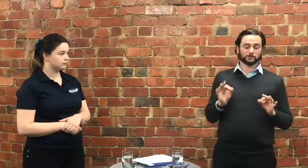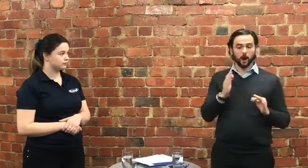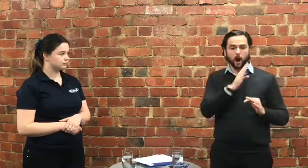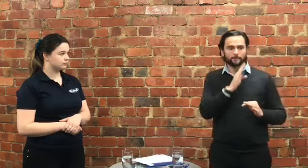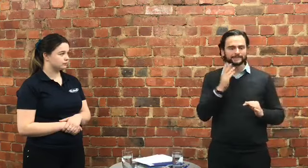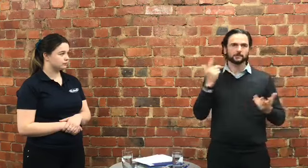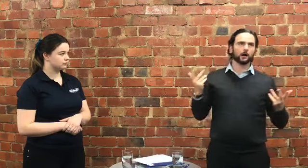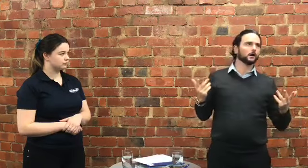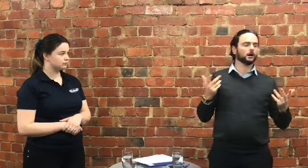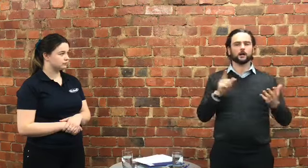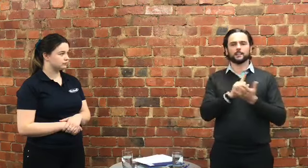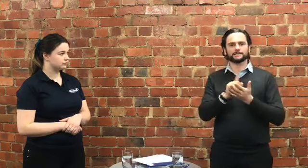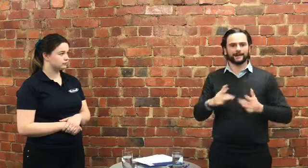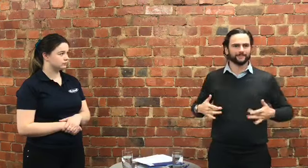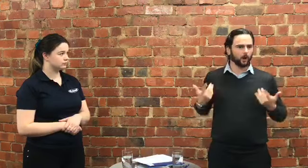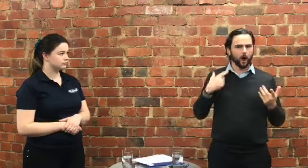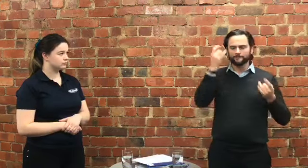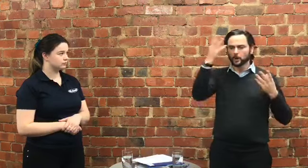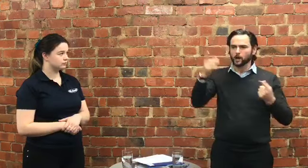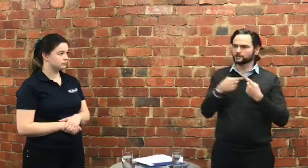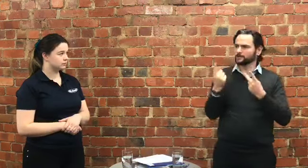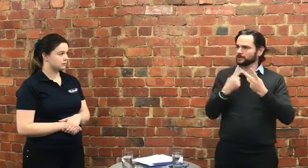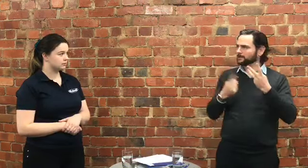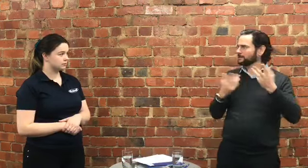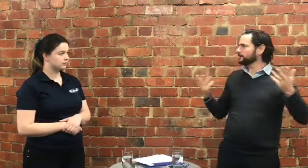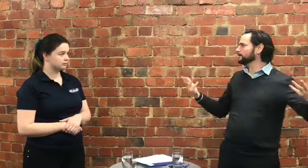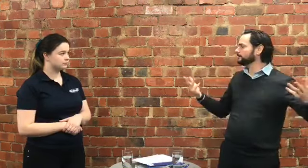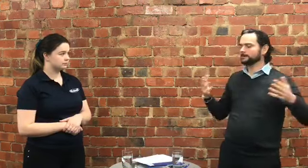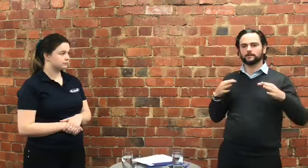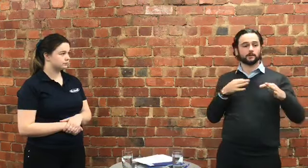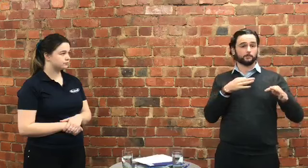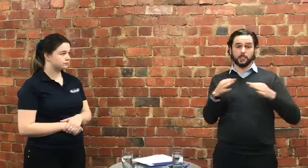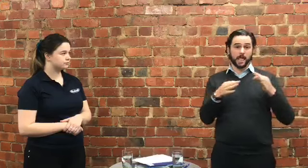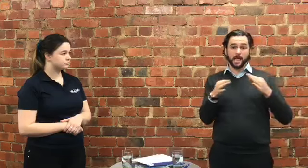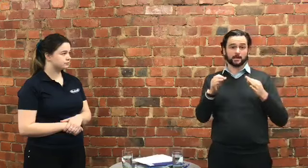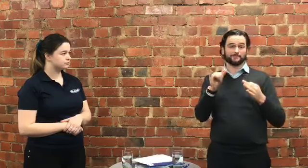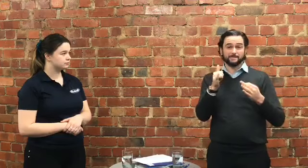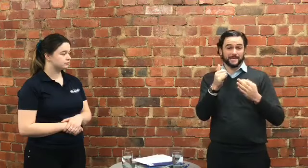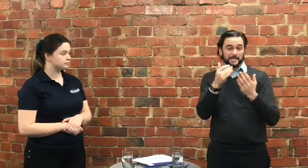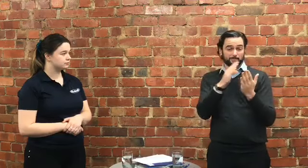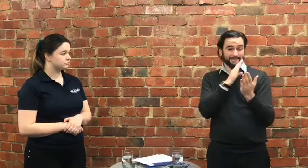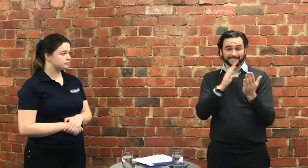can be a bit nerve-wracking, and we want to make sure that you don't miss out.